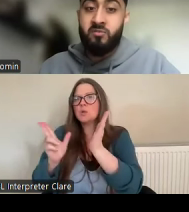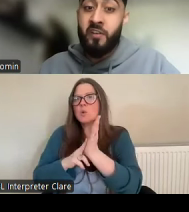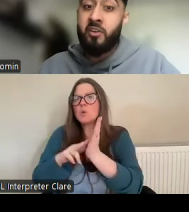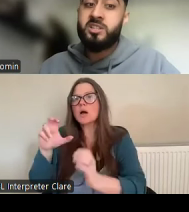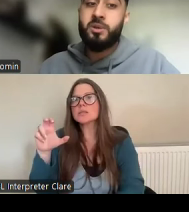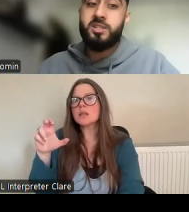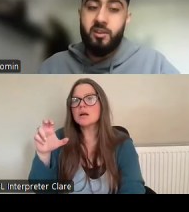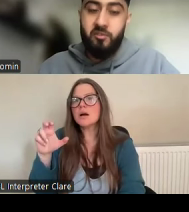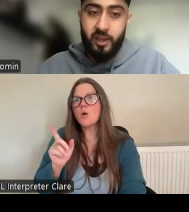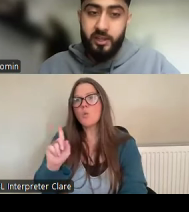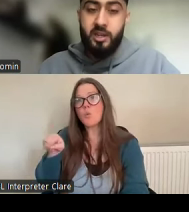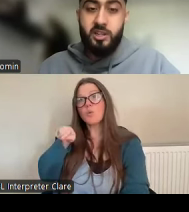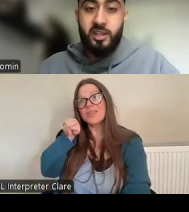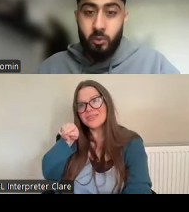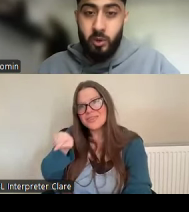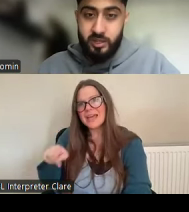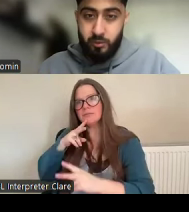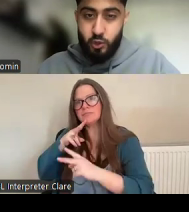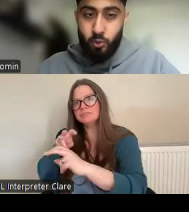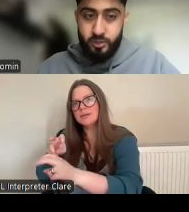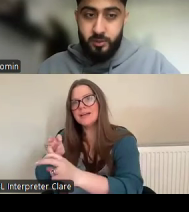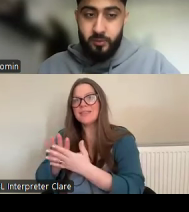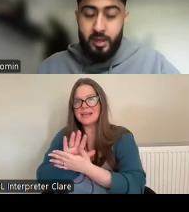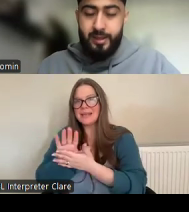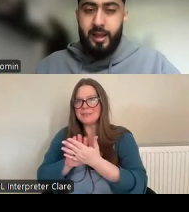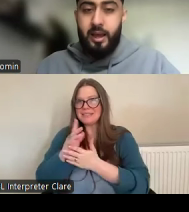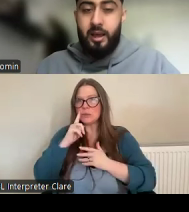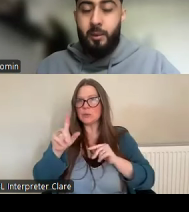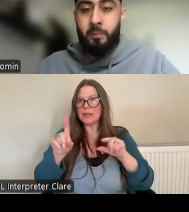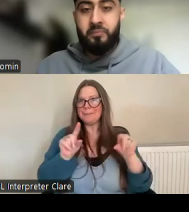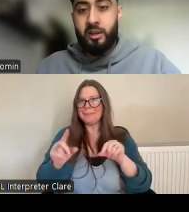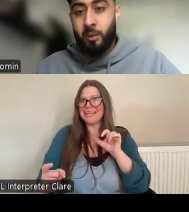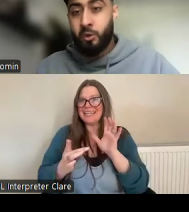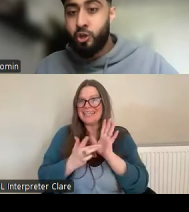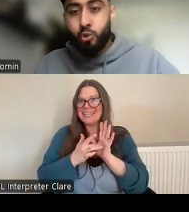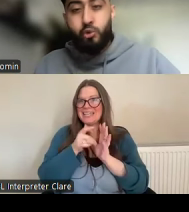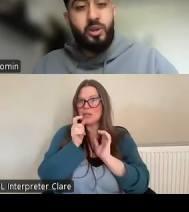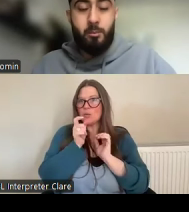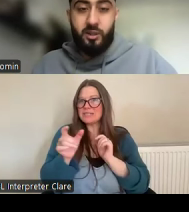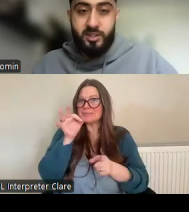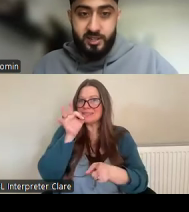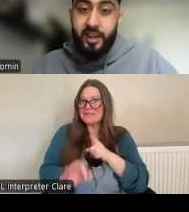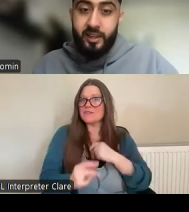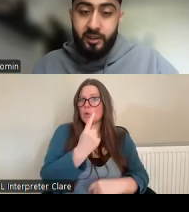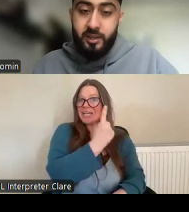very specific to keywords that we've chosen. I'm going to show you examples in a second.